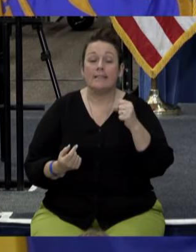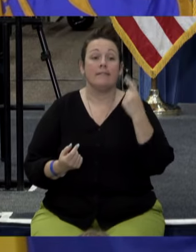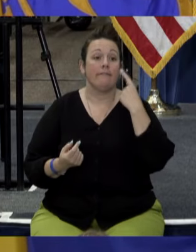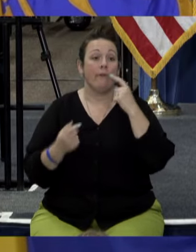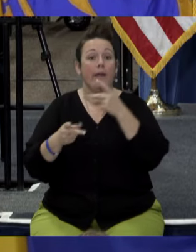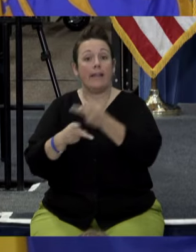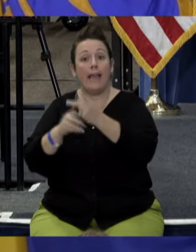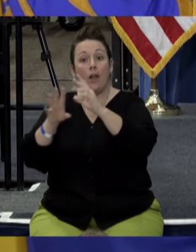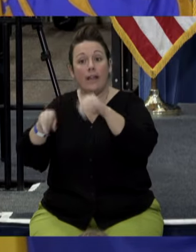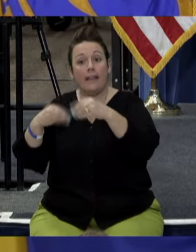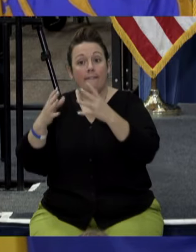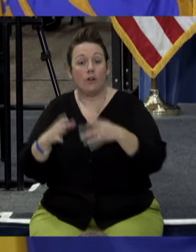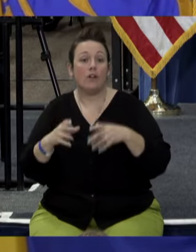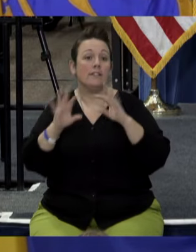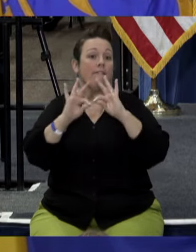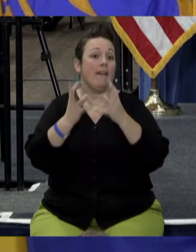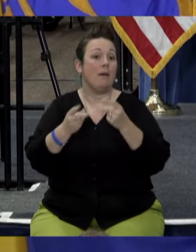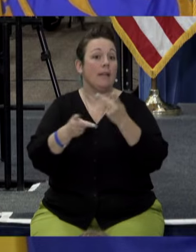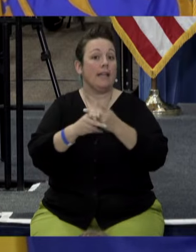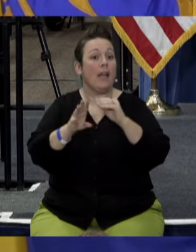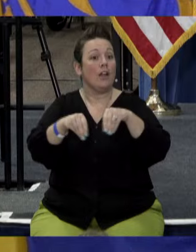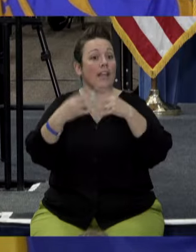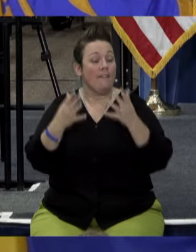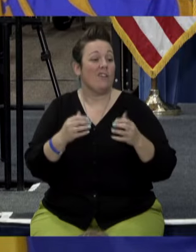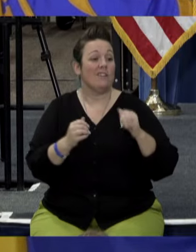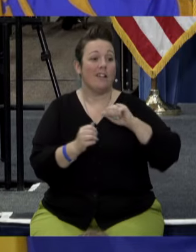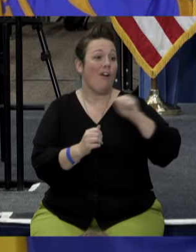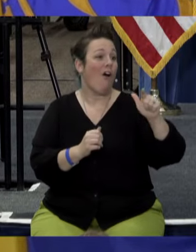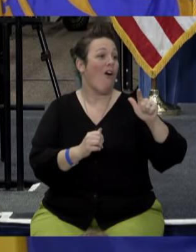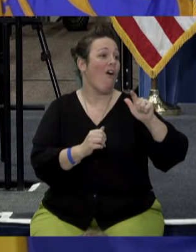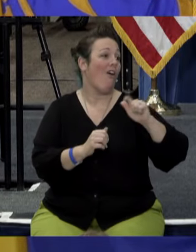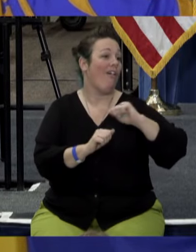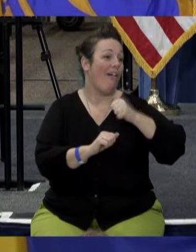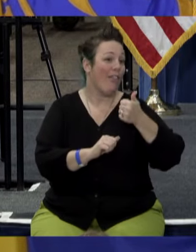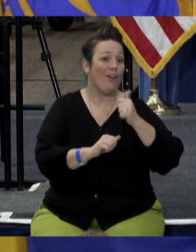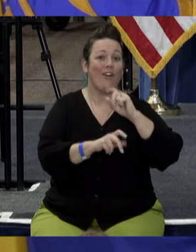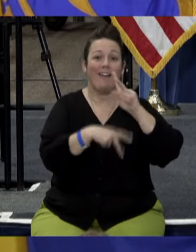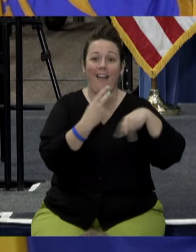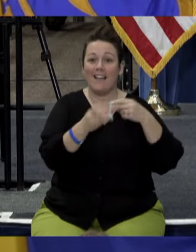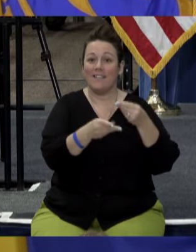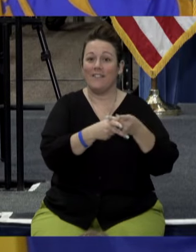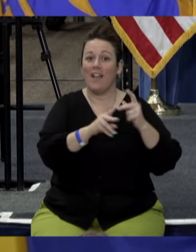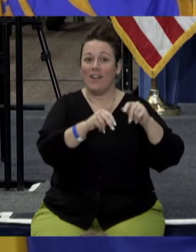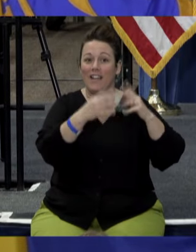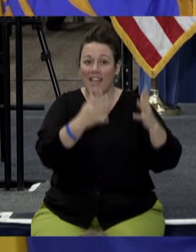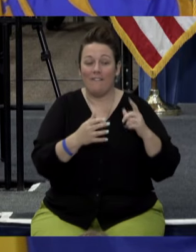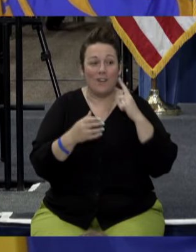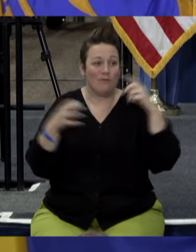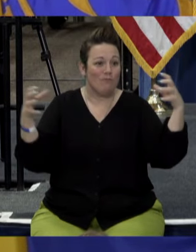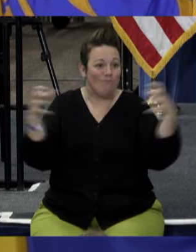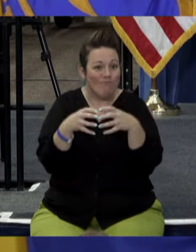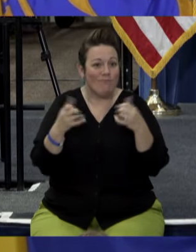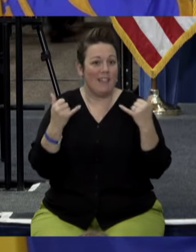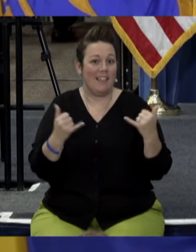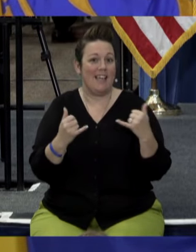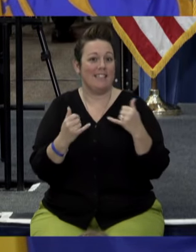and caregivers of all types, to this important gathering during this commemorative month. And